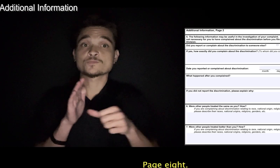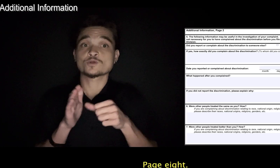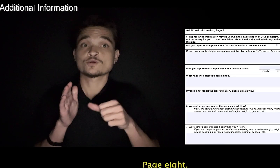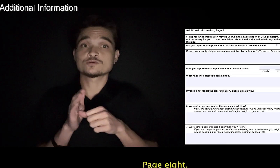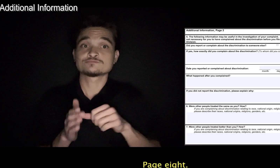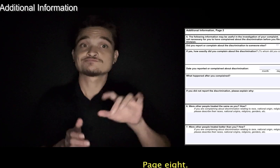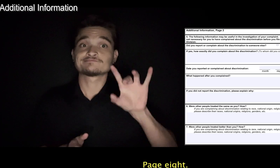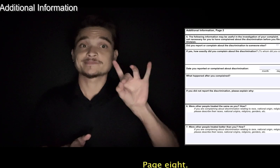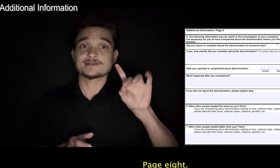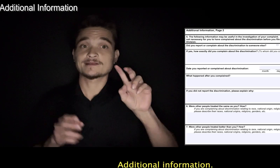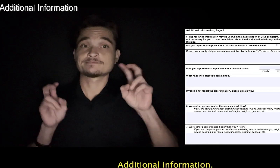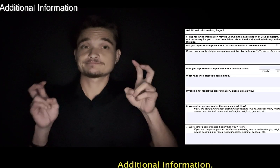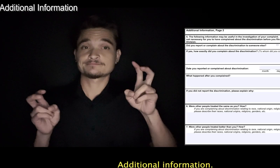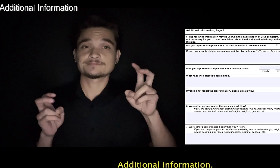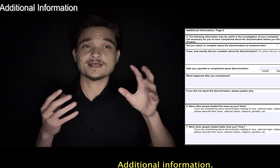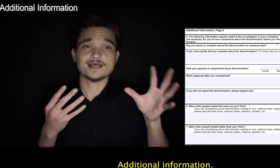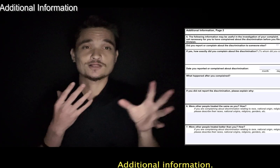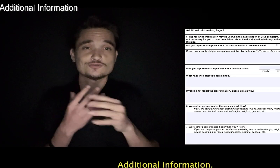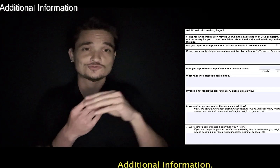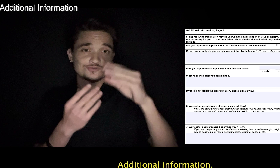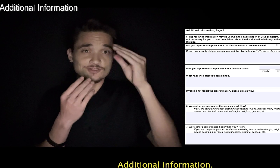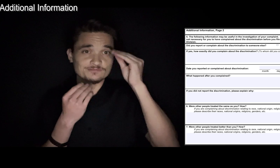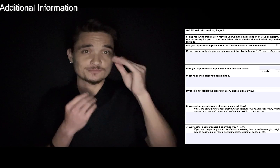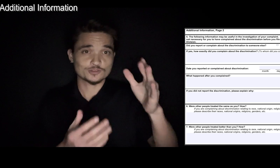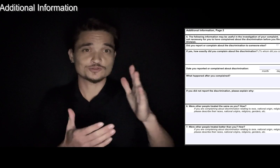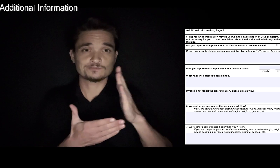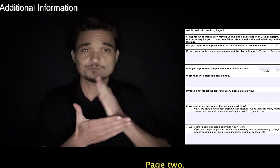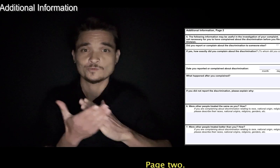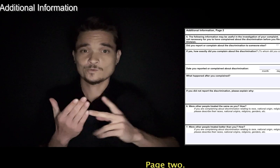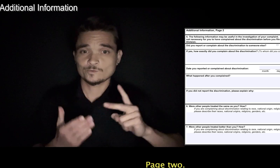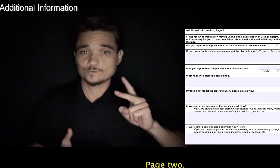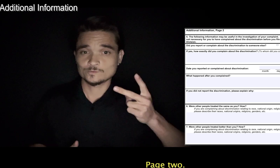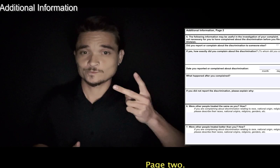Page eight. Additional information. Page two.